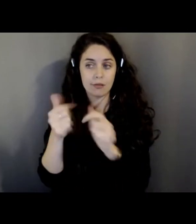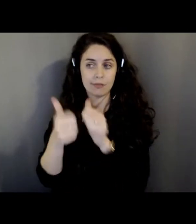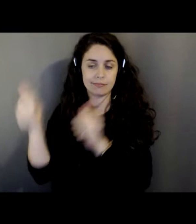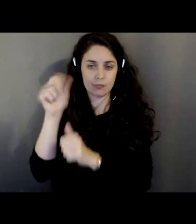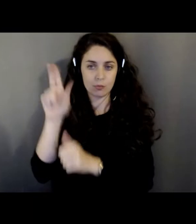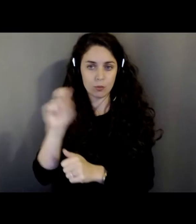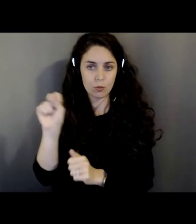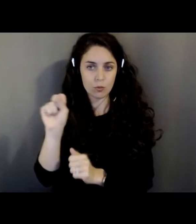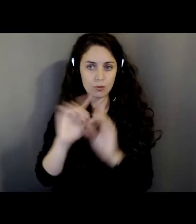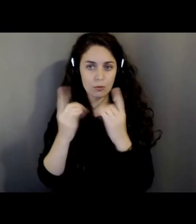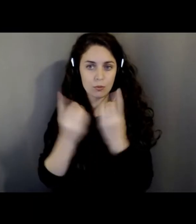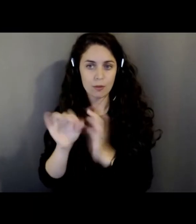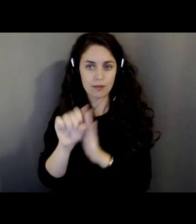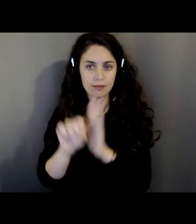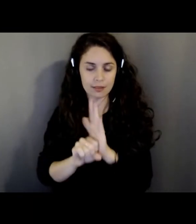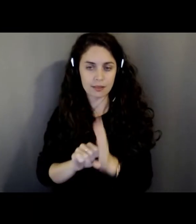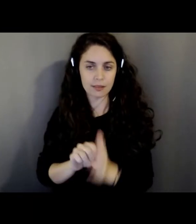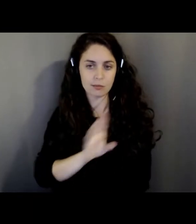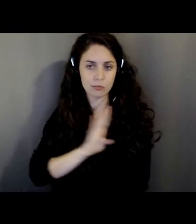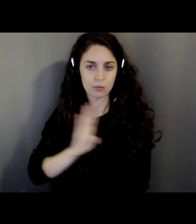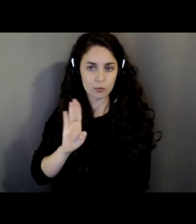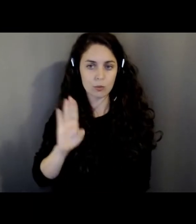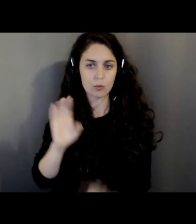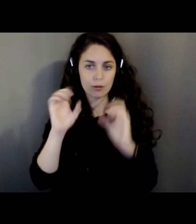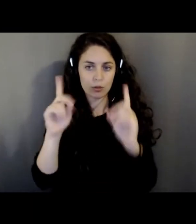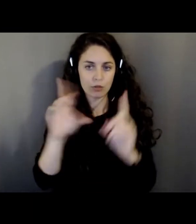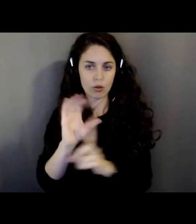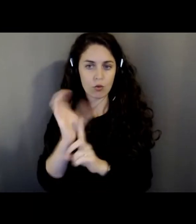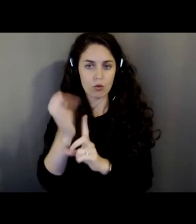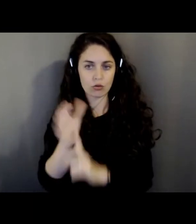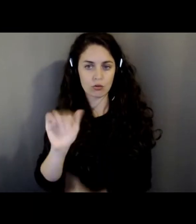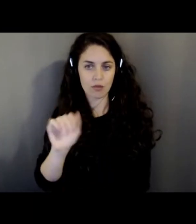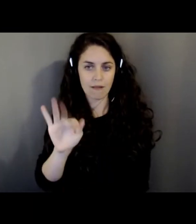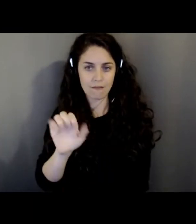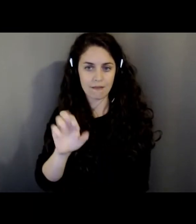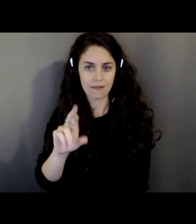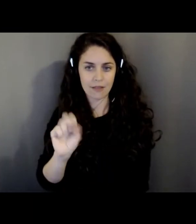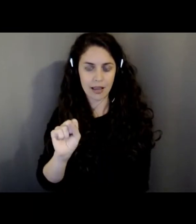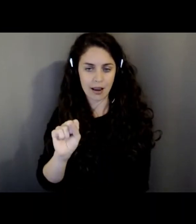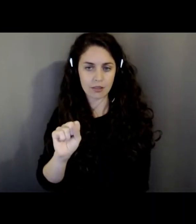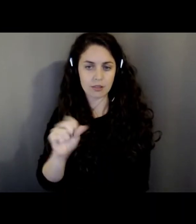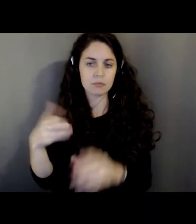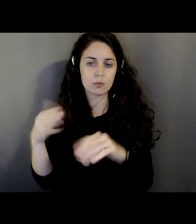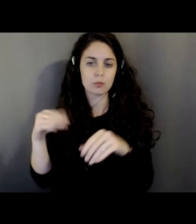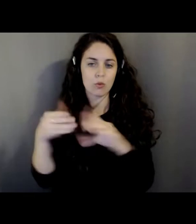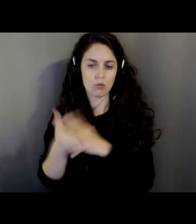Bureau of Educational and Cultural Affairs, and they're administered by American Councils. What